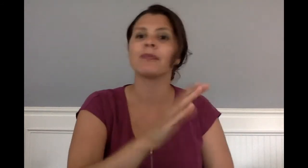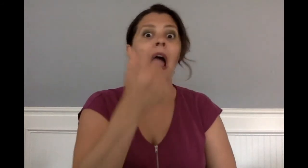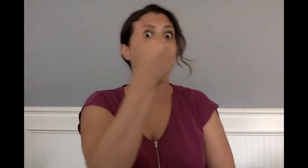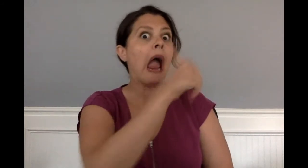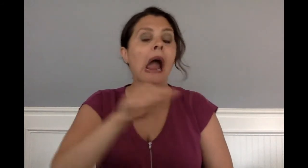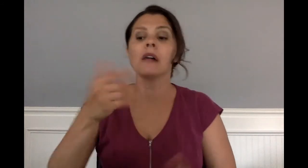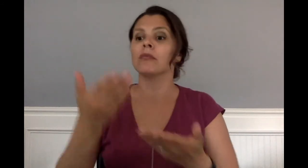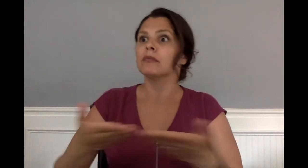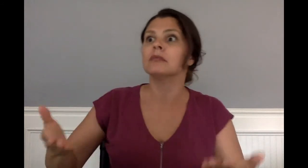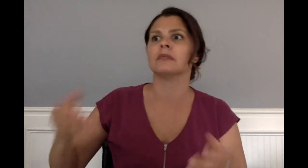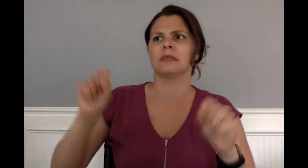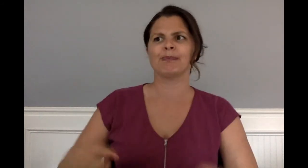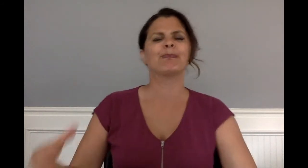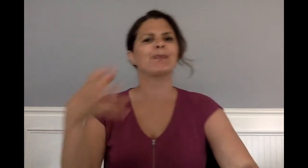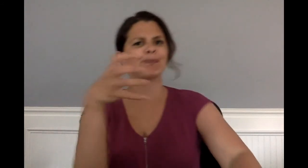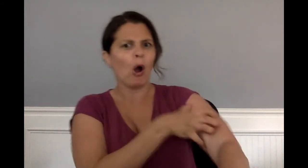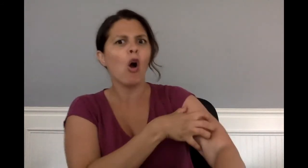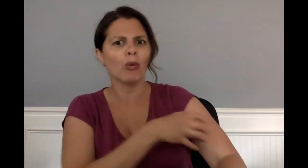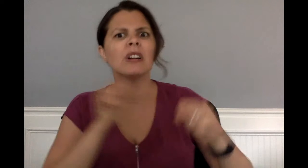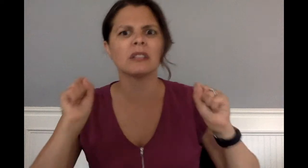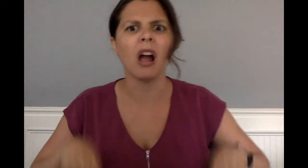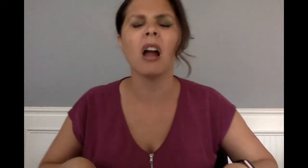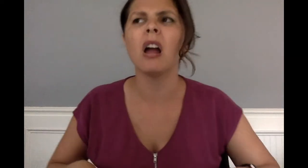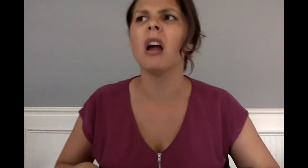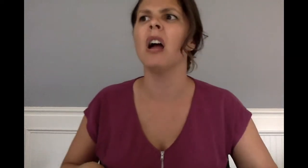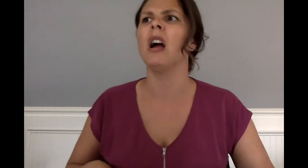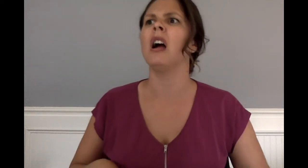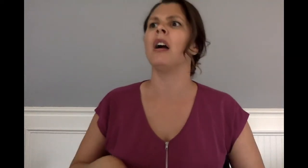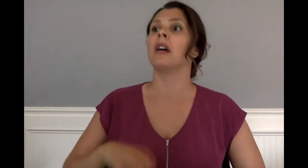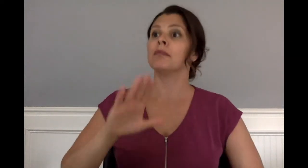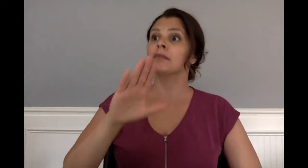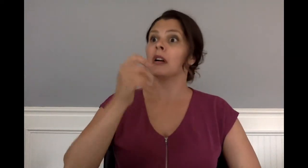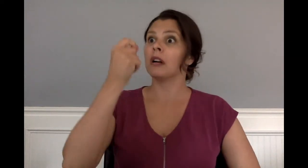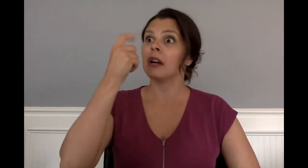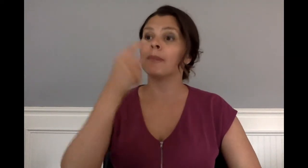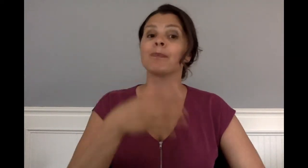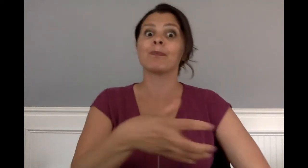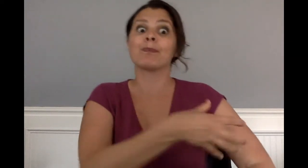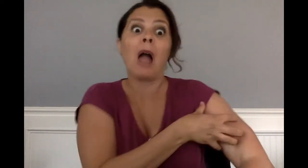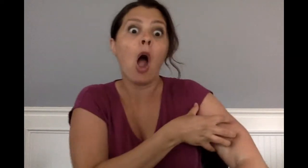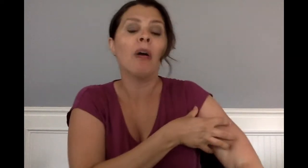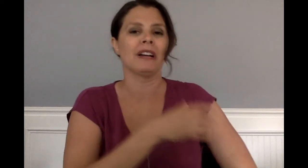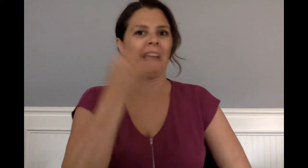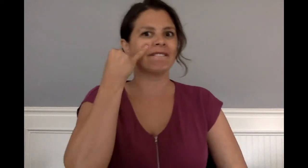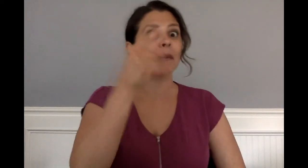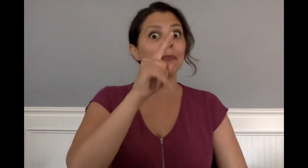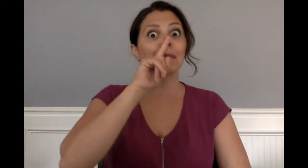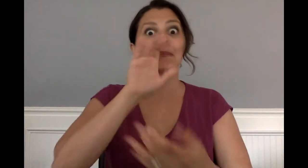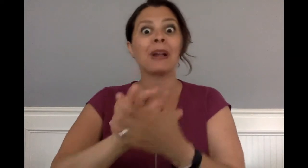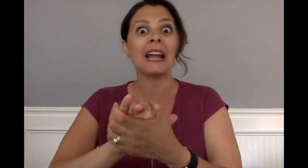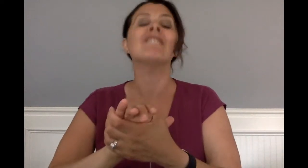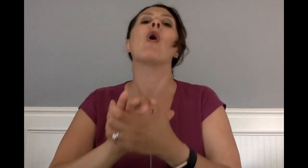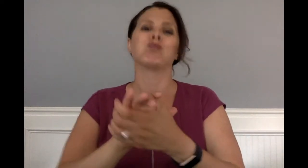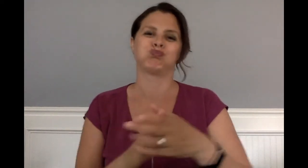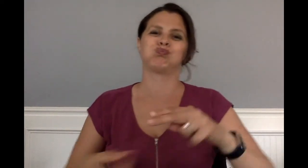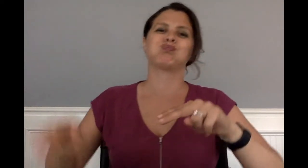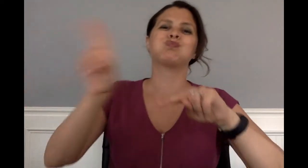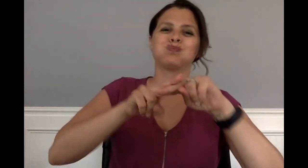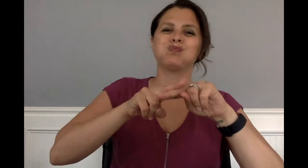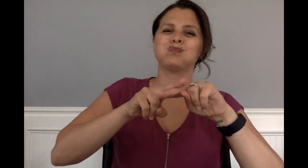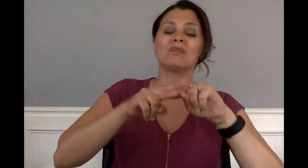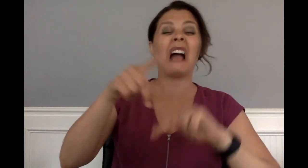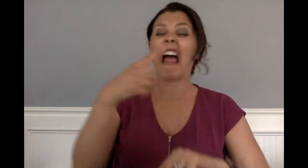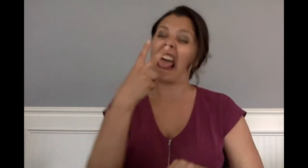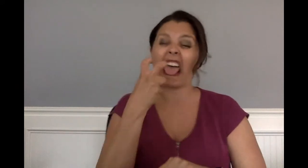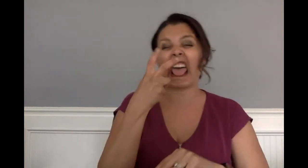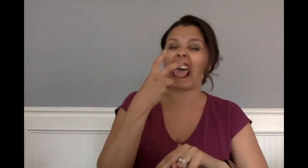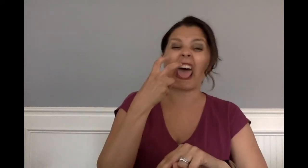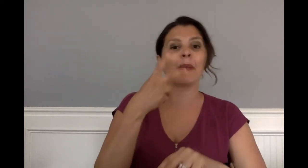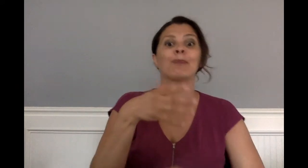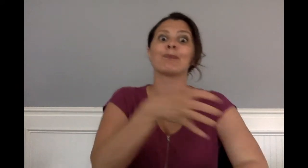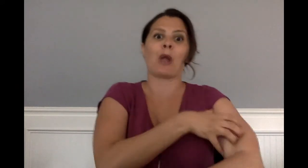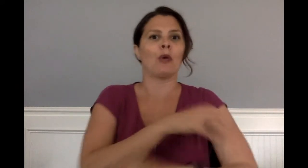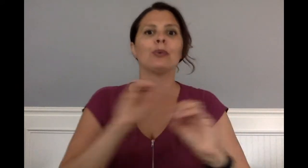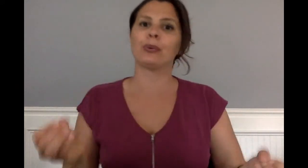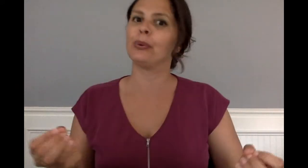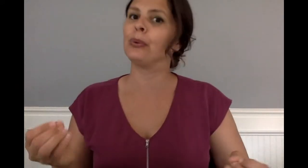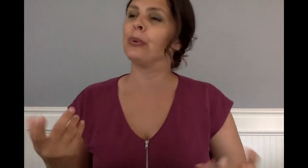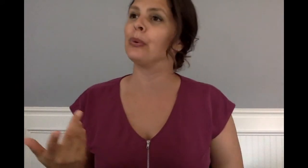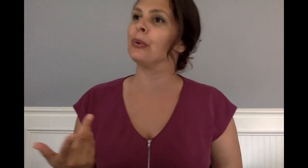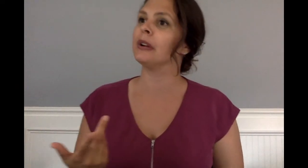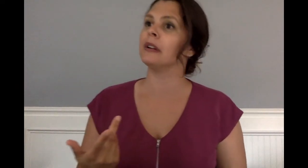Any object can be powerful. But an object only gains power from those who believe. Not those who doubt.